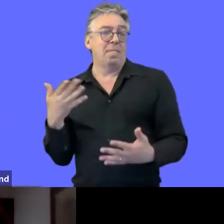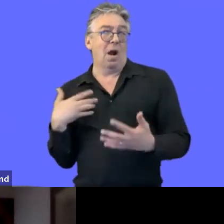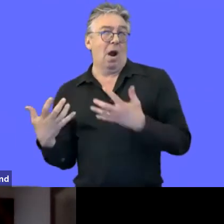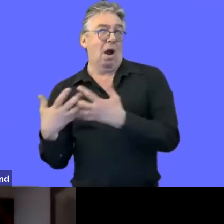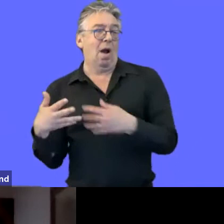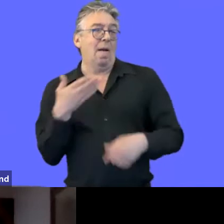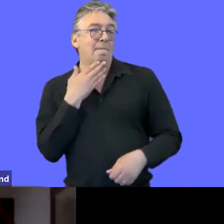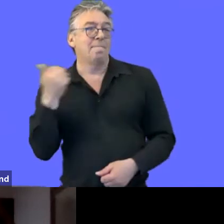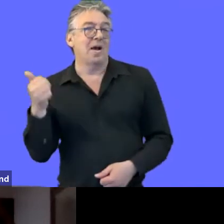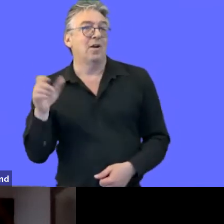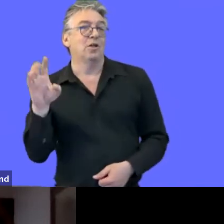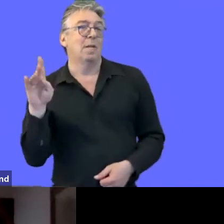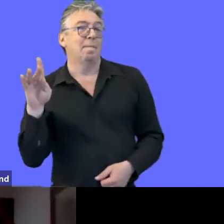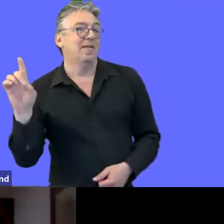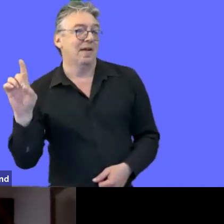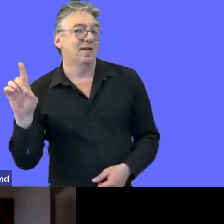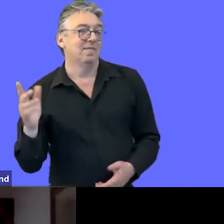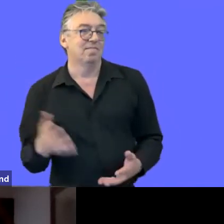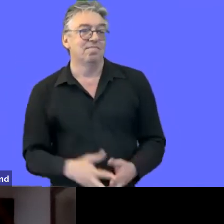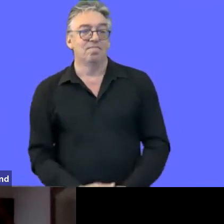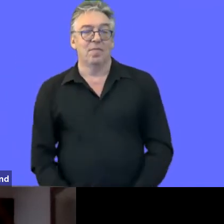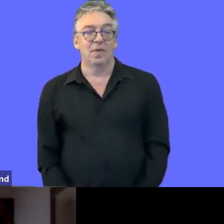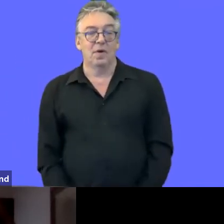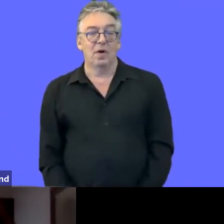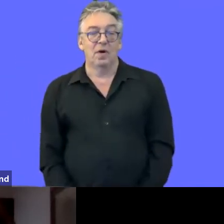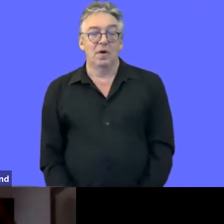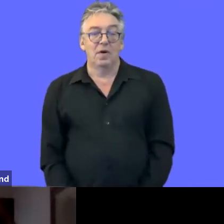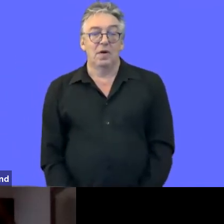And I think we have spoken about all of these procedures and issues